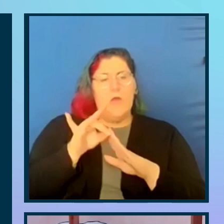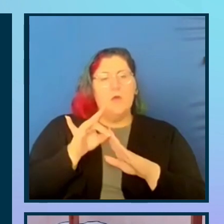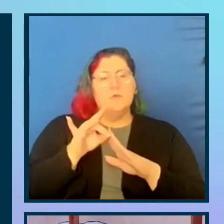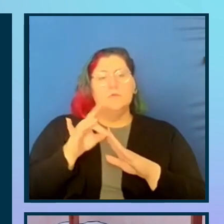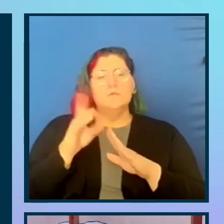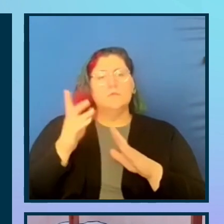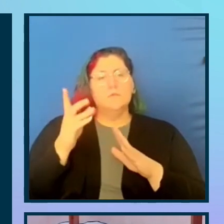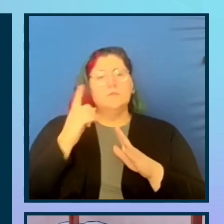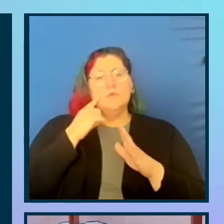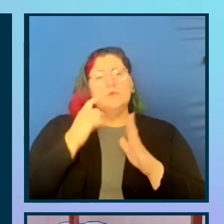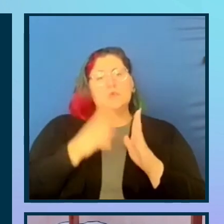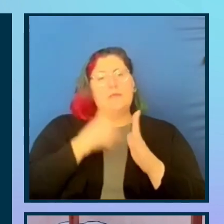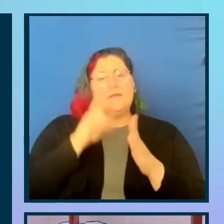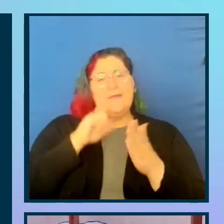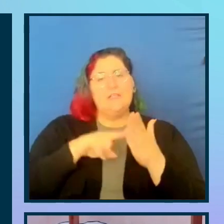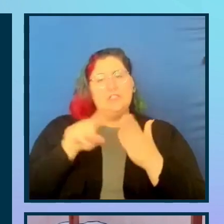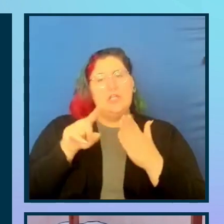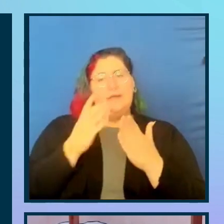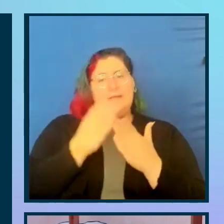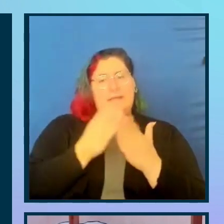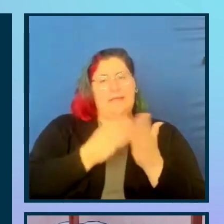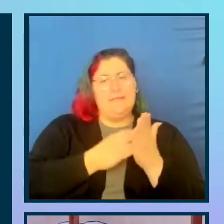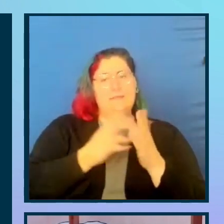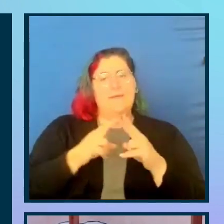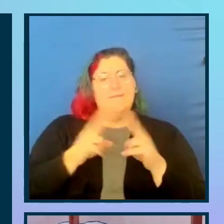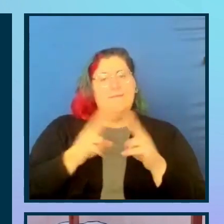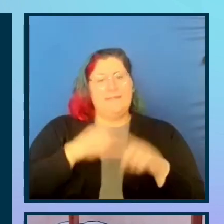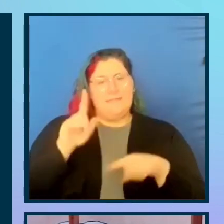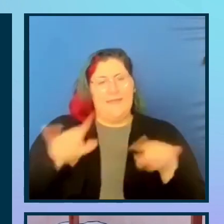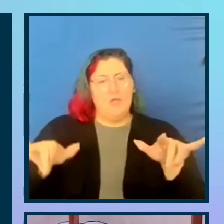and cover situations that maybe don't appear